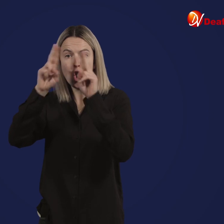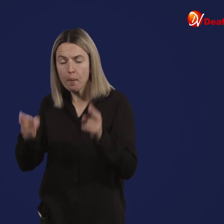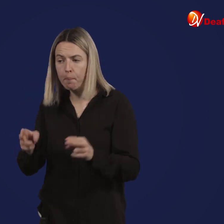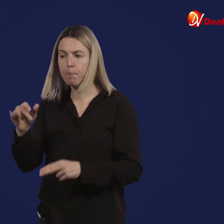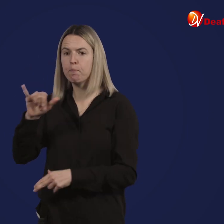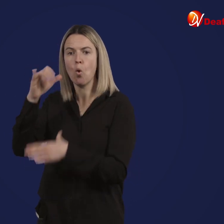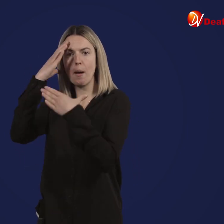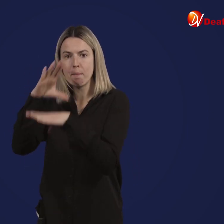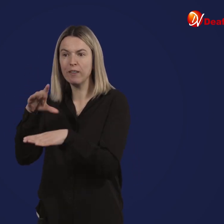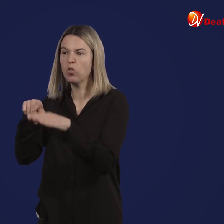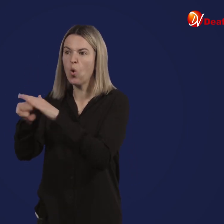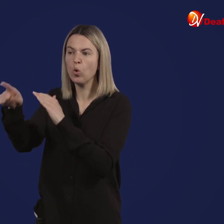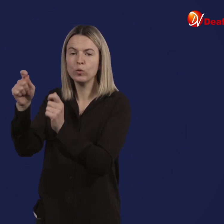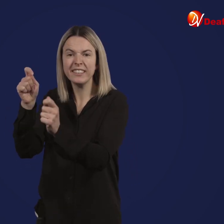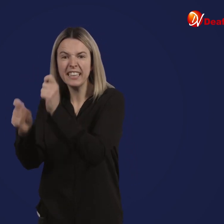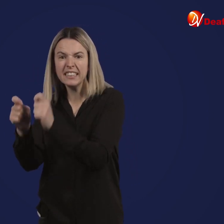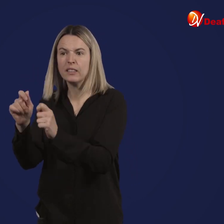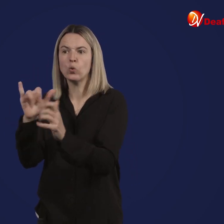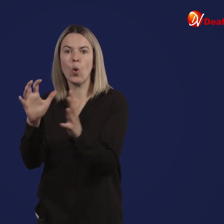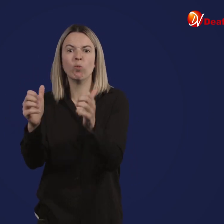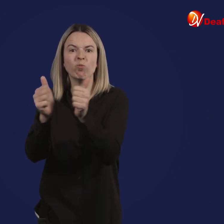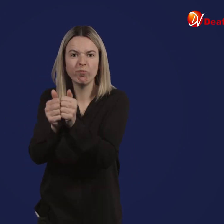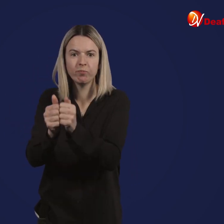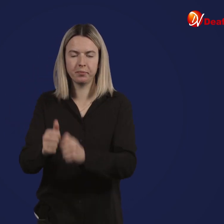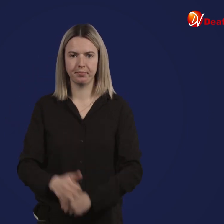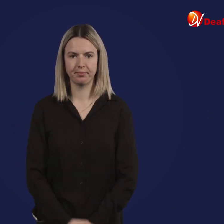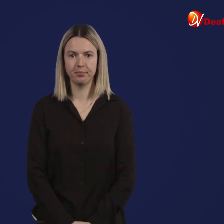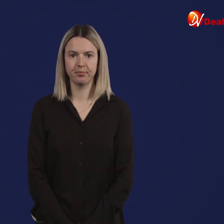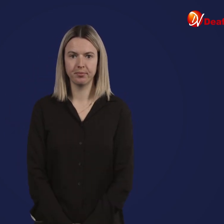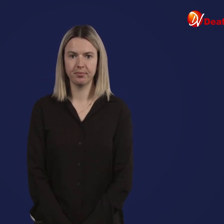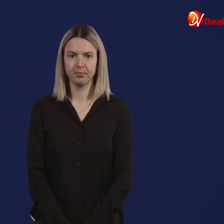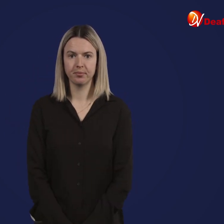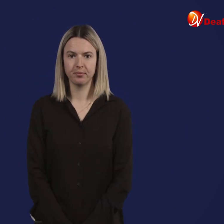If you are waiting for the results of your COVID-19 test,